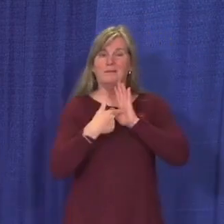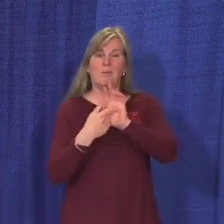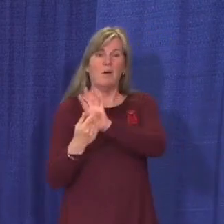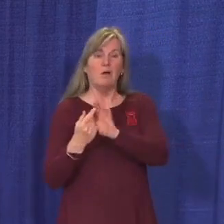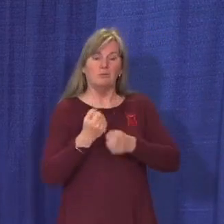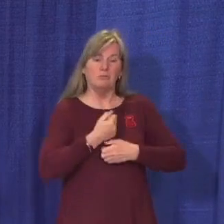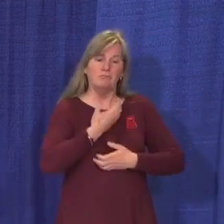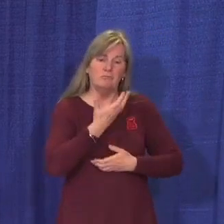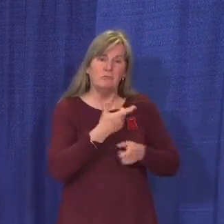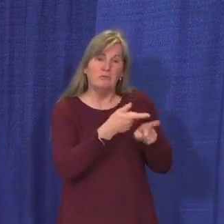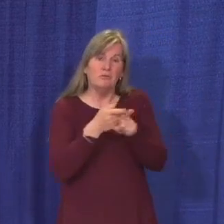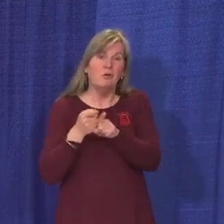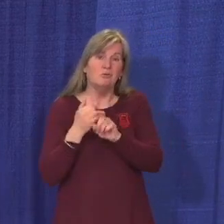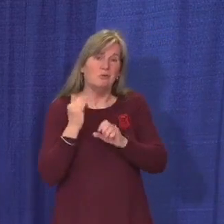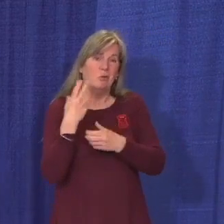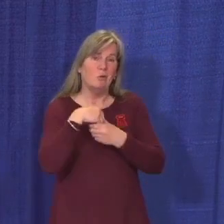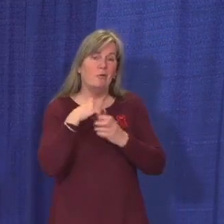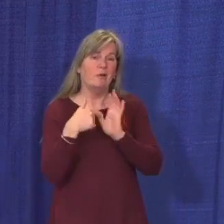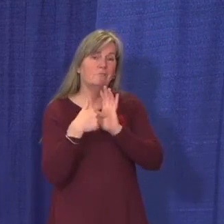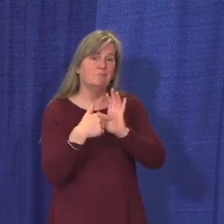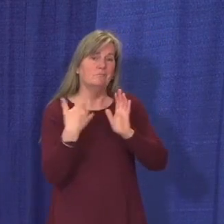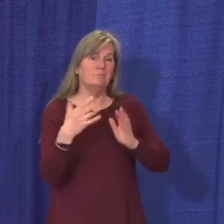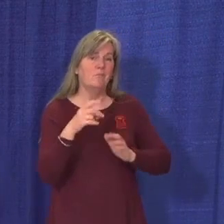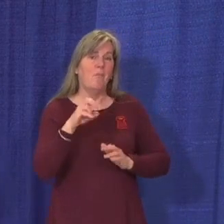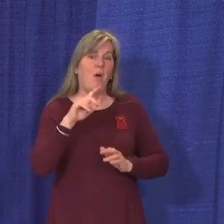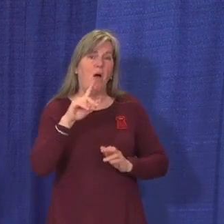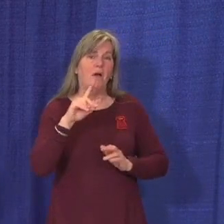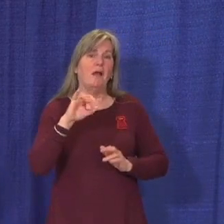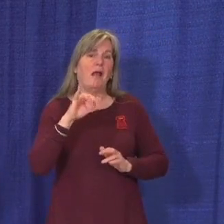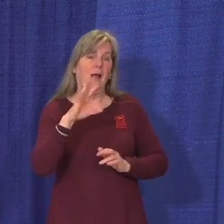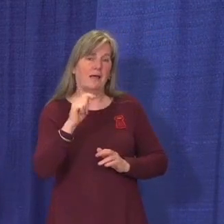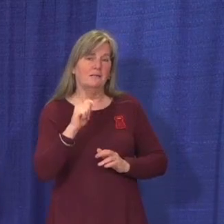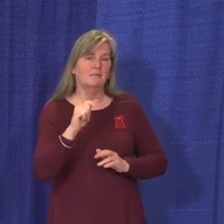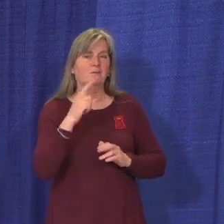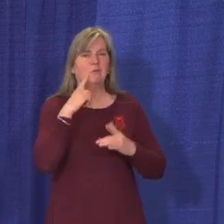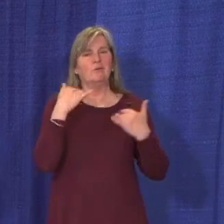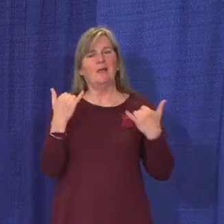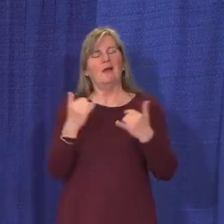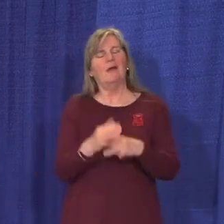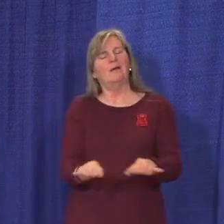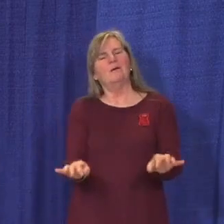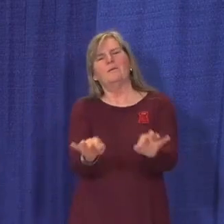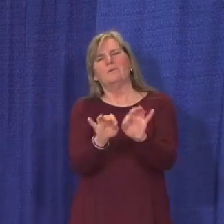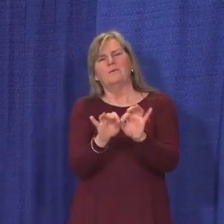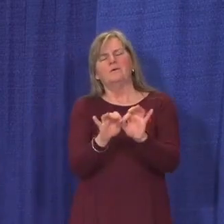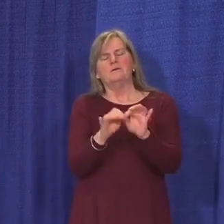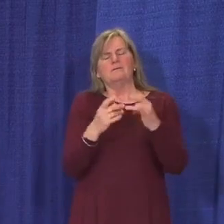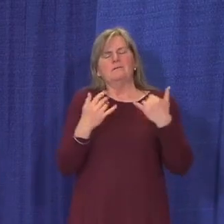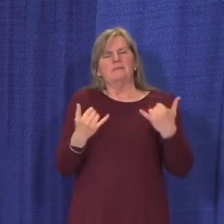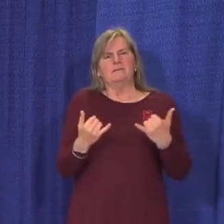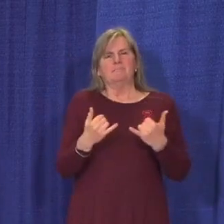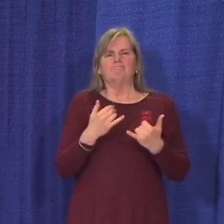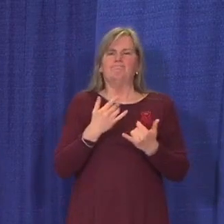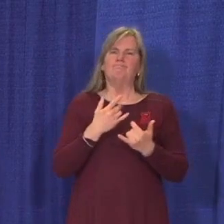launched podcast about promising practices and I'm proud to say the Yukon and Saskatchewan lead